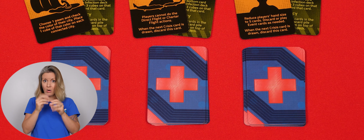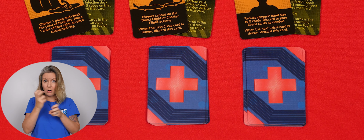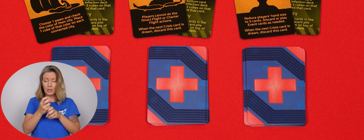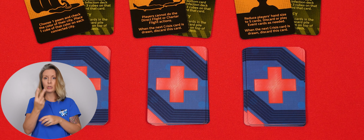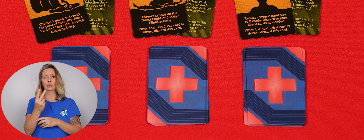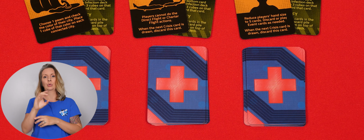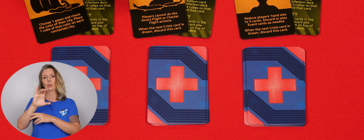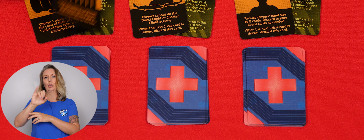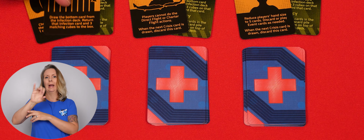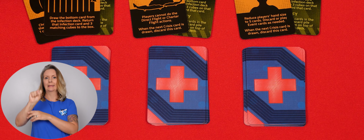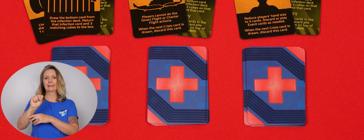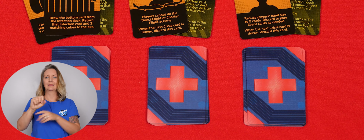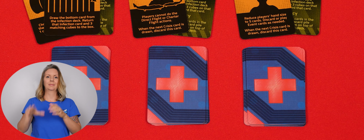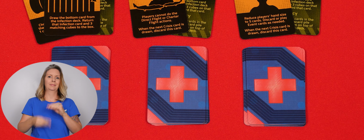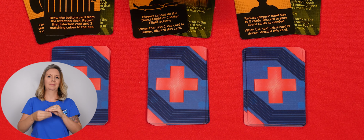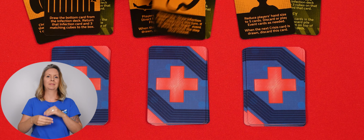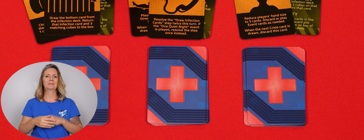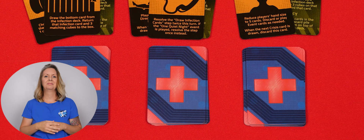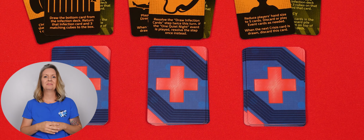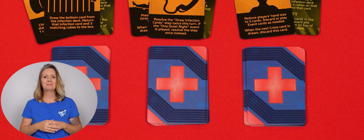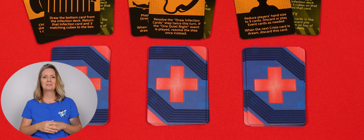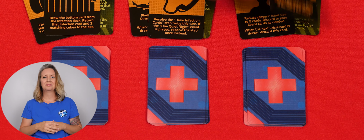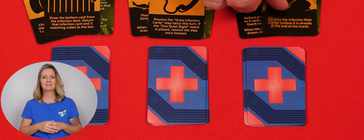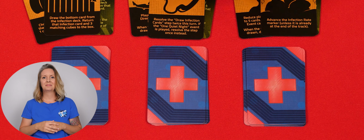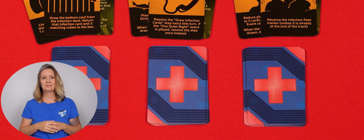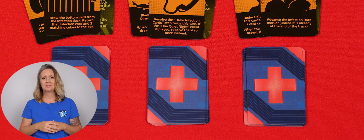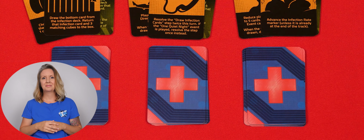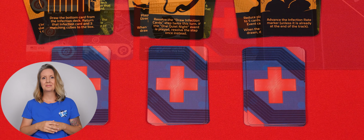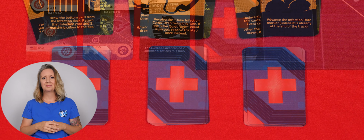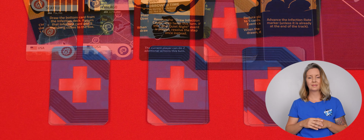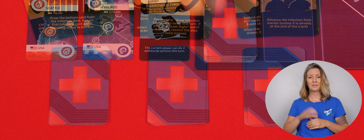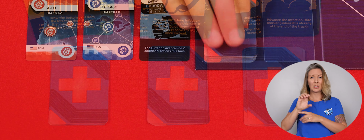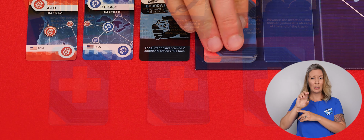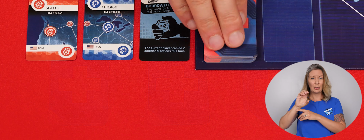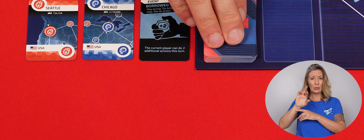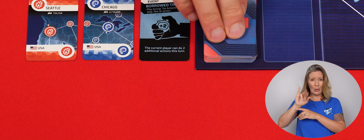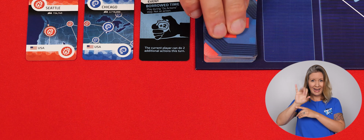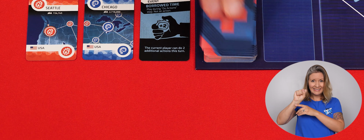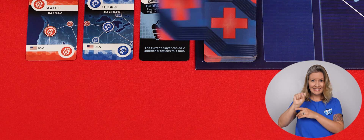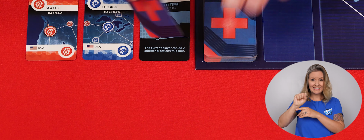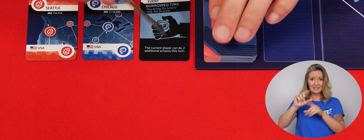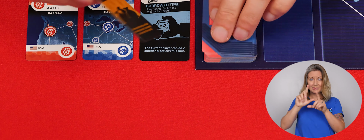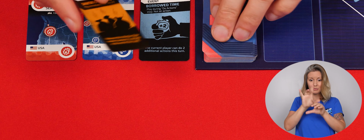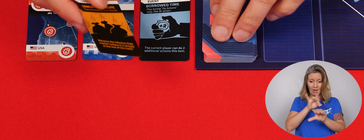for extra difficulty, you can add 2 crisis cards per pile. Now, whenever you draw a crisis